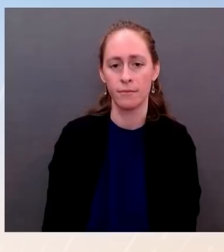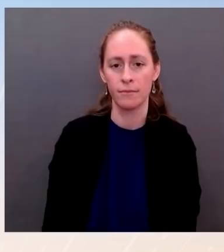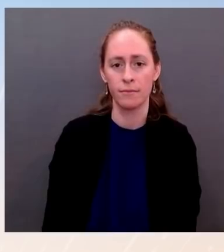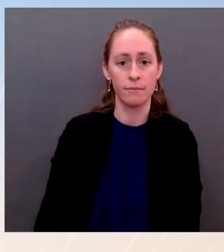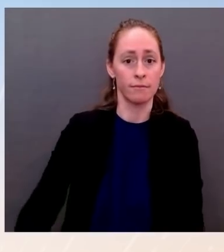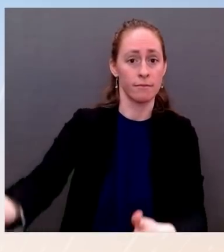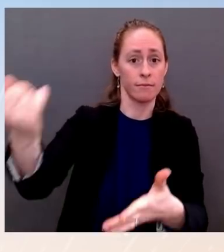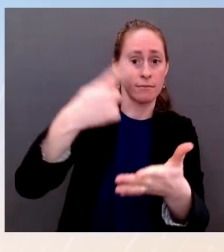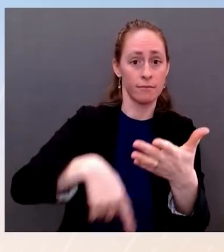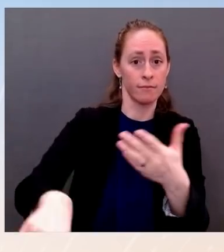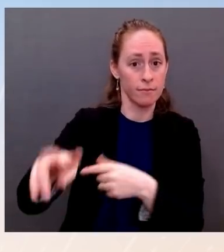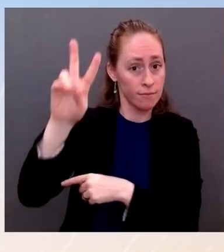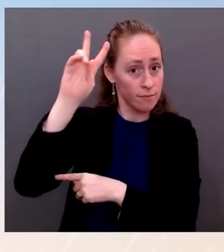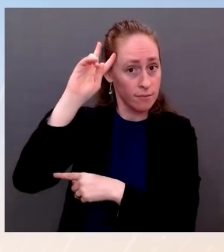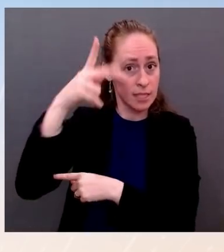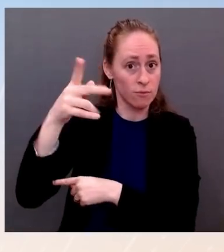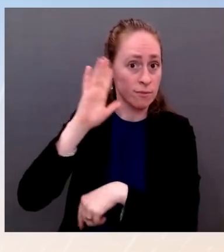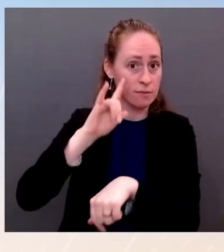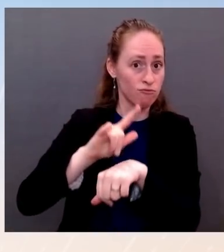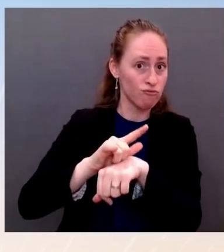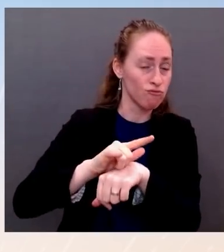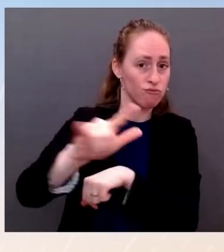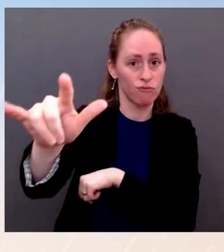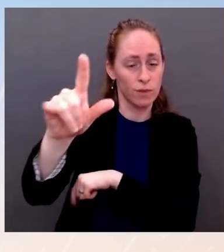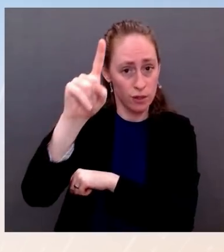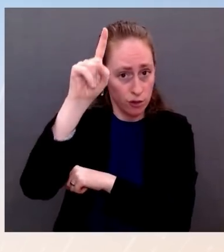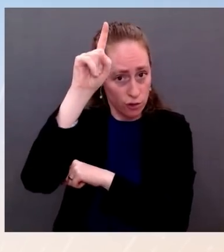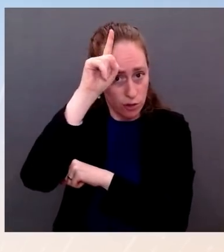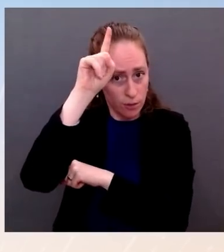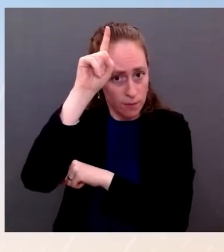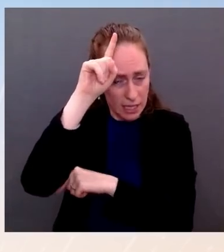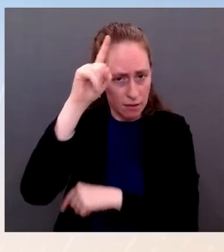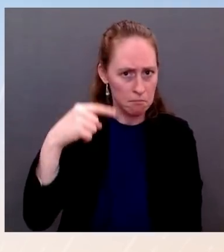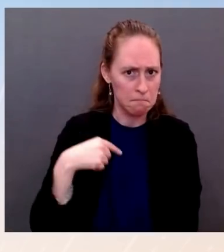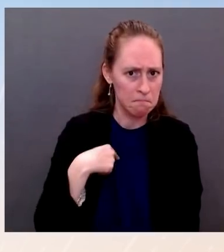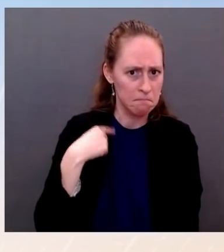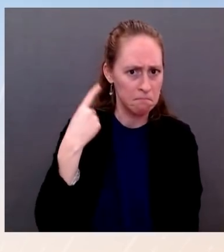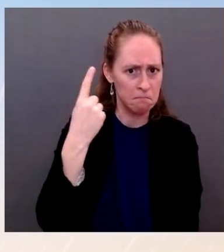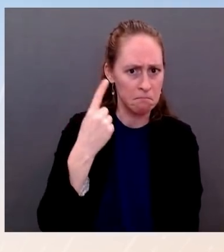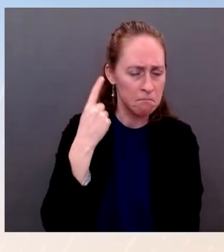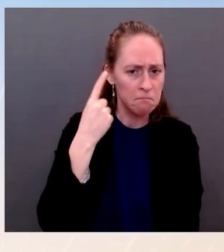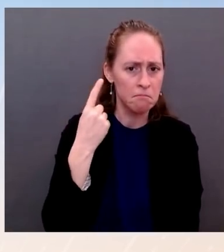Why isn't President Biden going? Wouldn't it be a good time to engage with his allies in person?